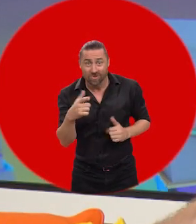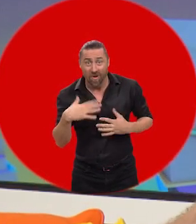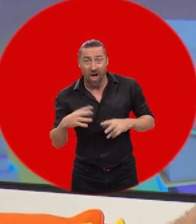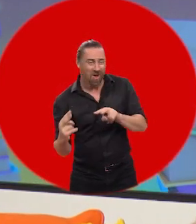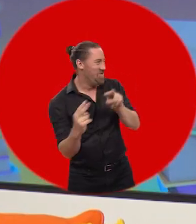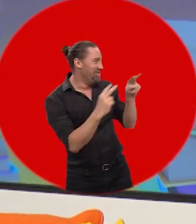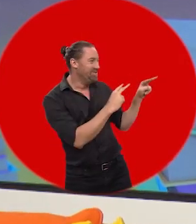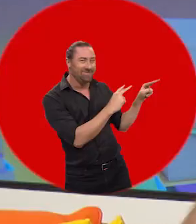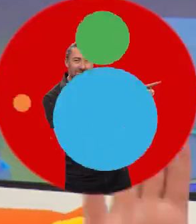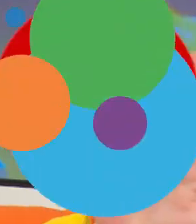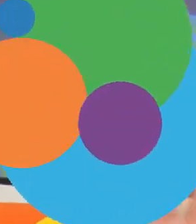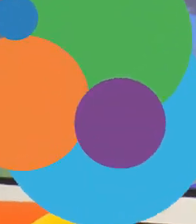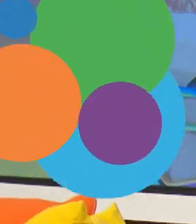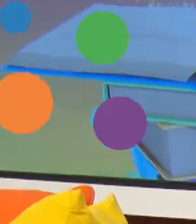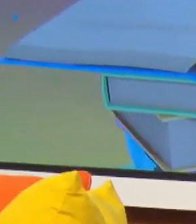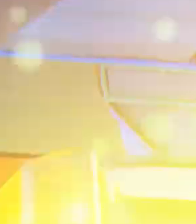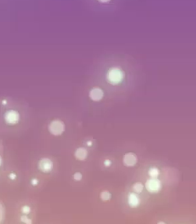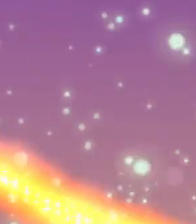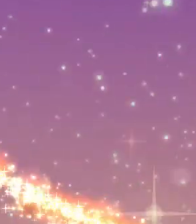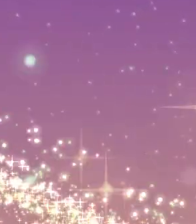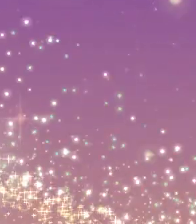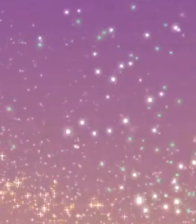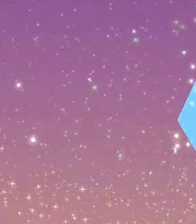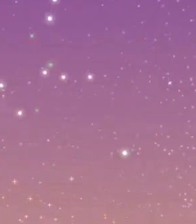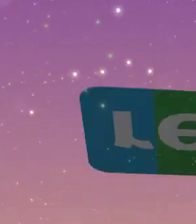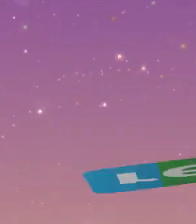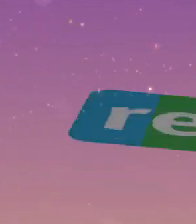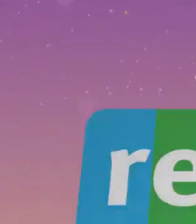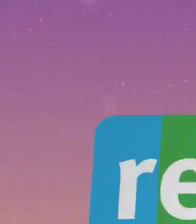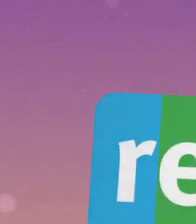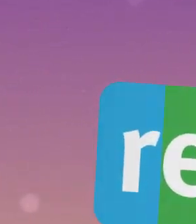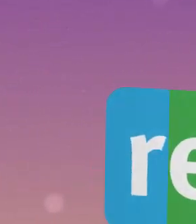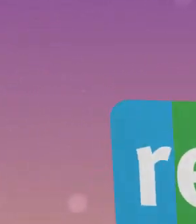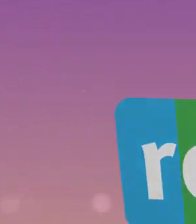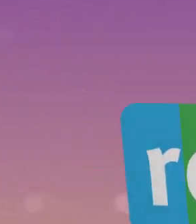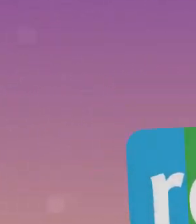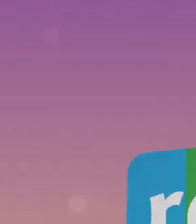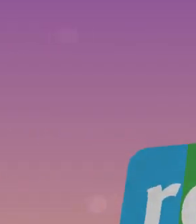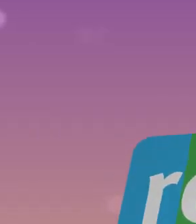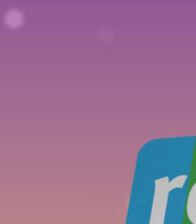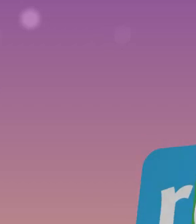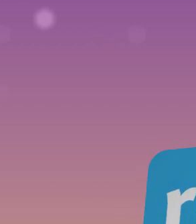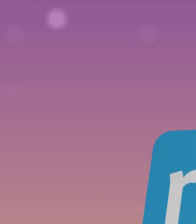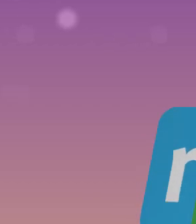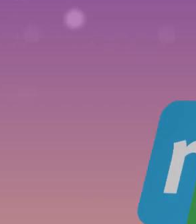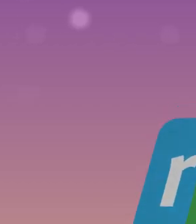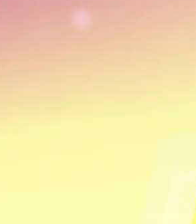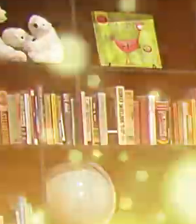Let's do it (gasping). (bubbles popping) (bells chiming) [Child Announcer] "reading@home."